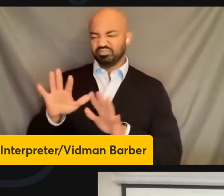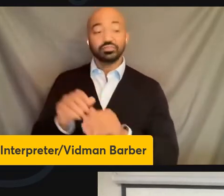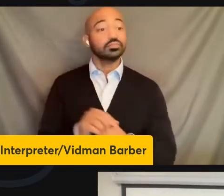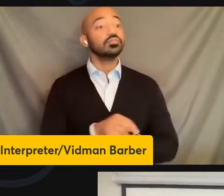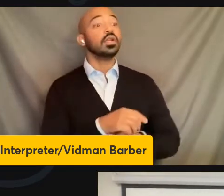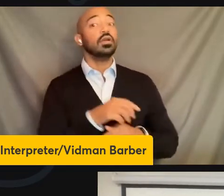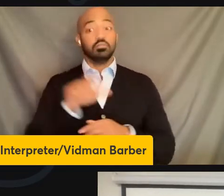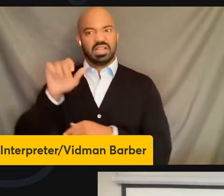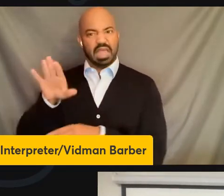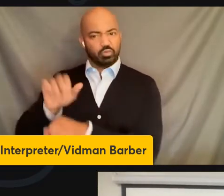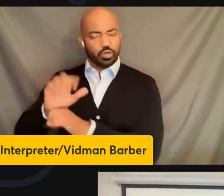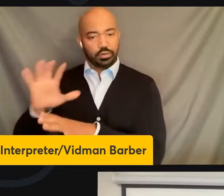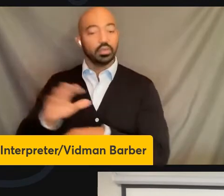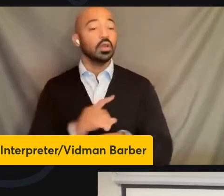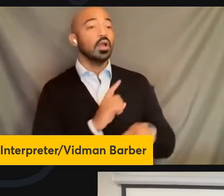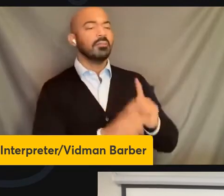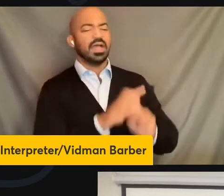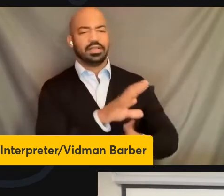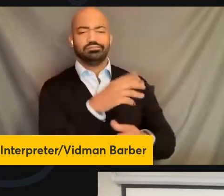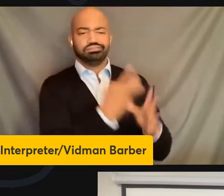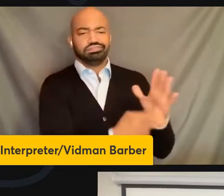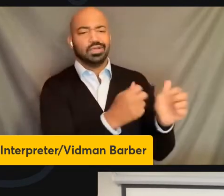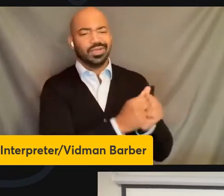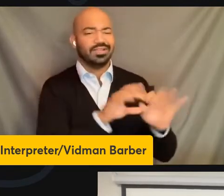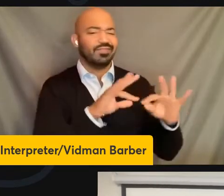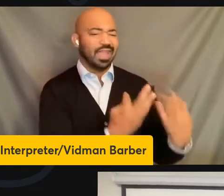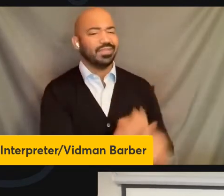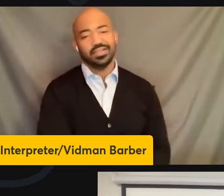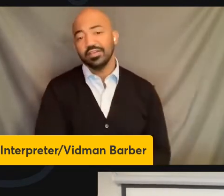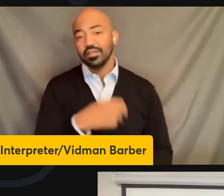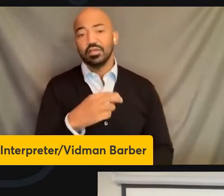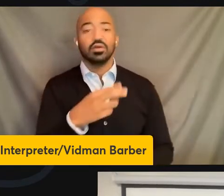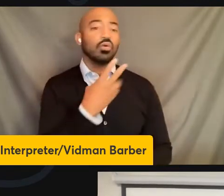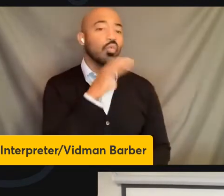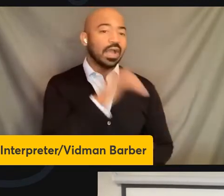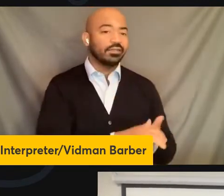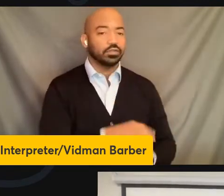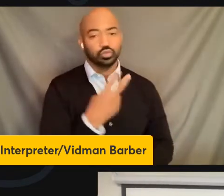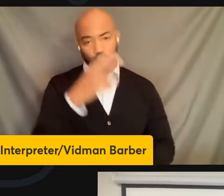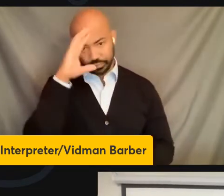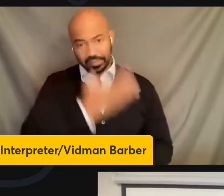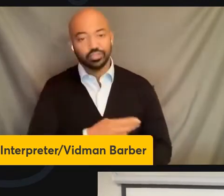his time with his blessed family, including his wife, two sons and two daughters. Welcome Dr. Eyo.